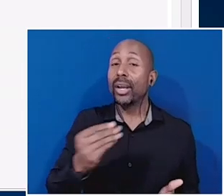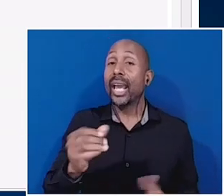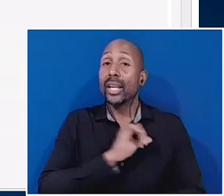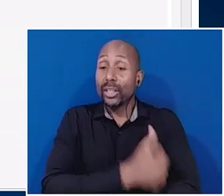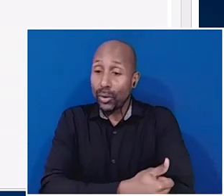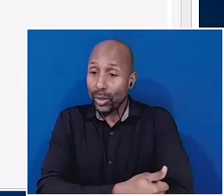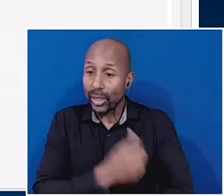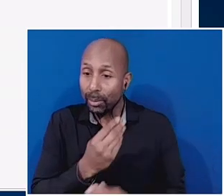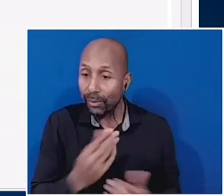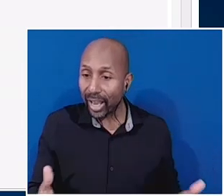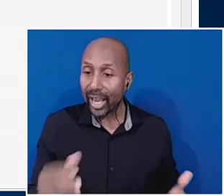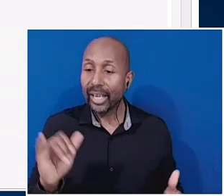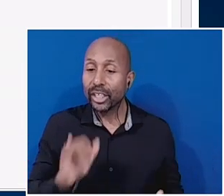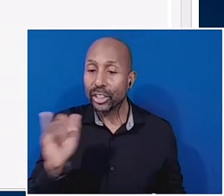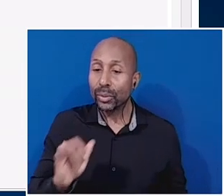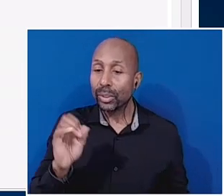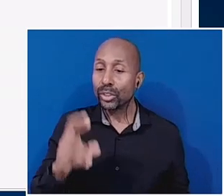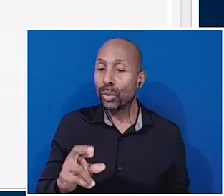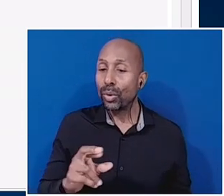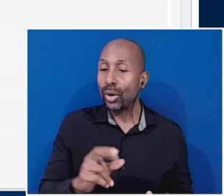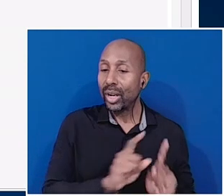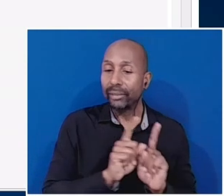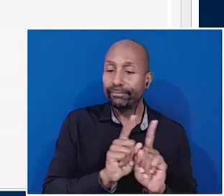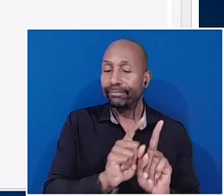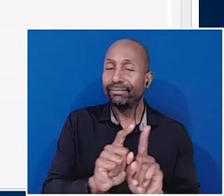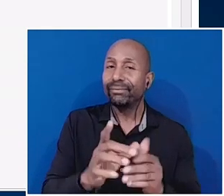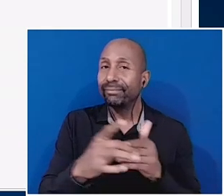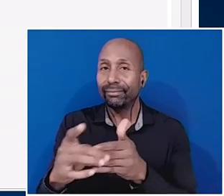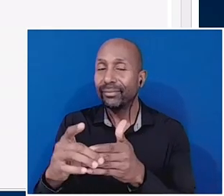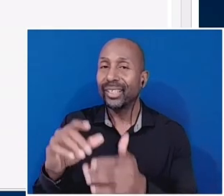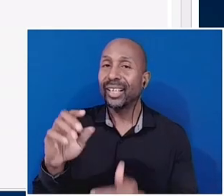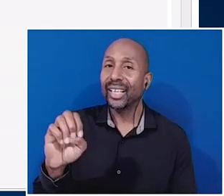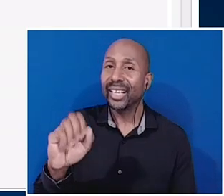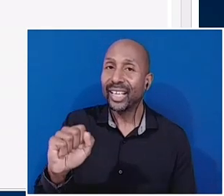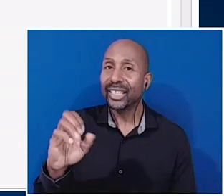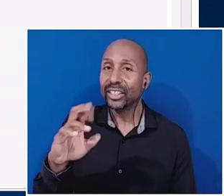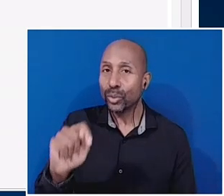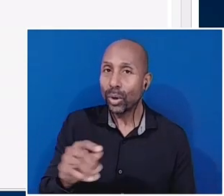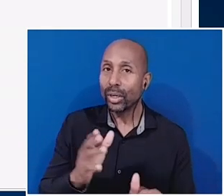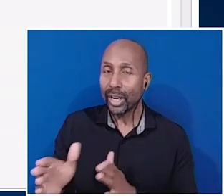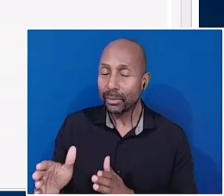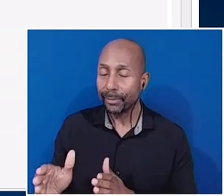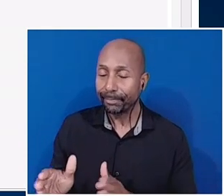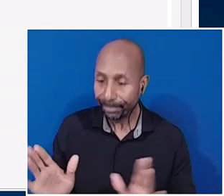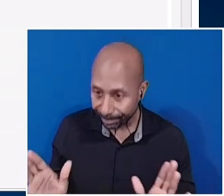Happy to discuss that offline. But I think there are some better. The house on fire arrangement doesn't make